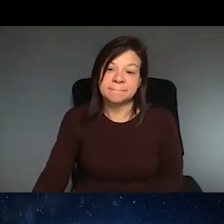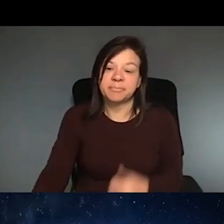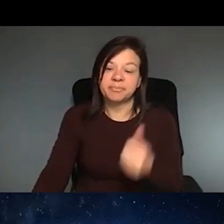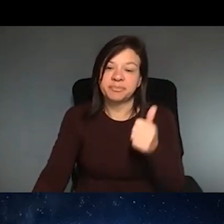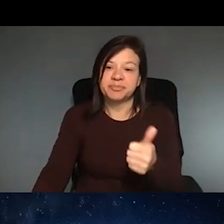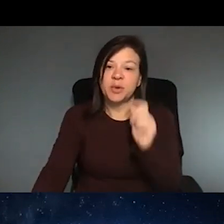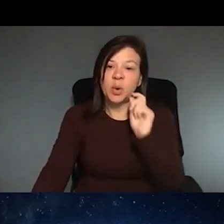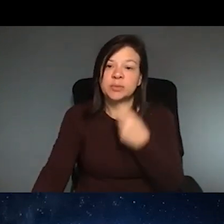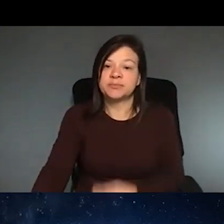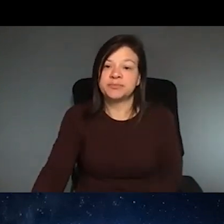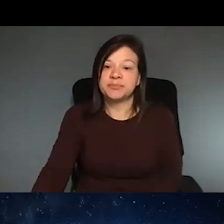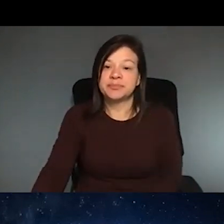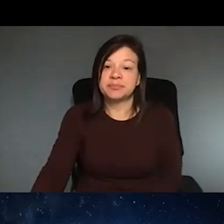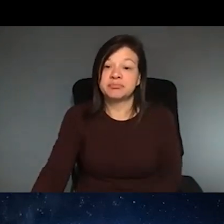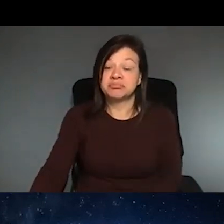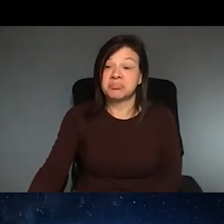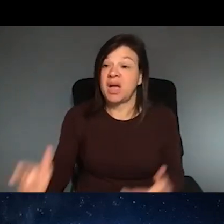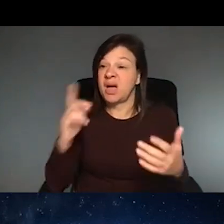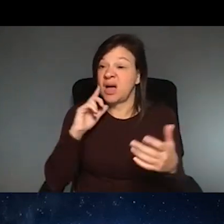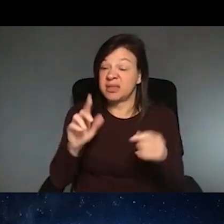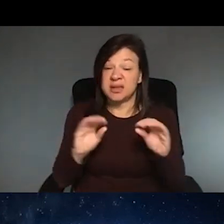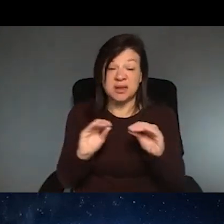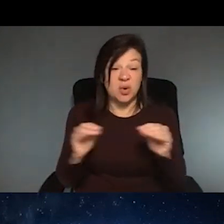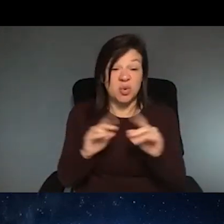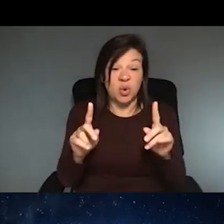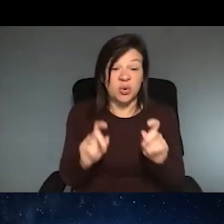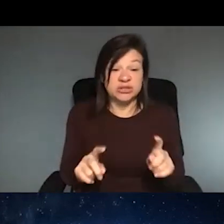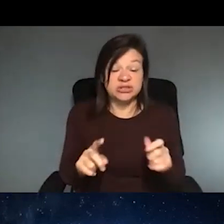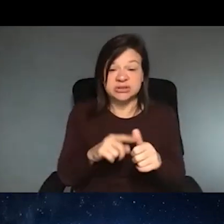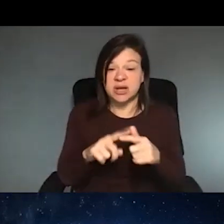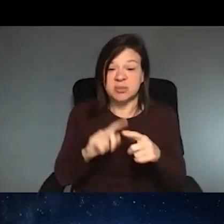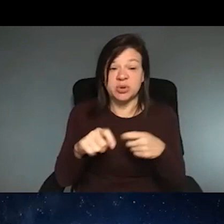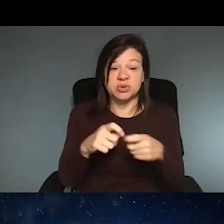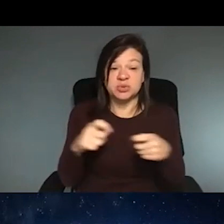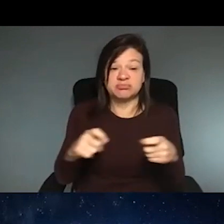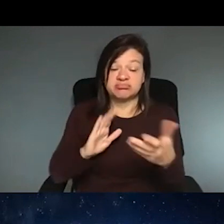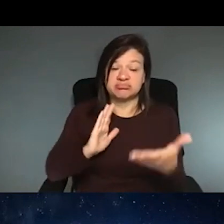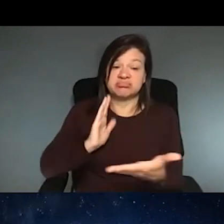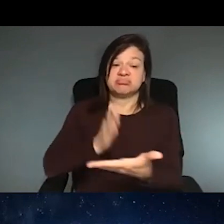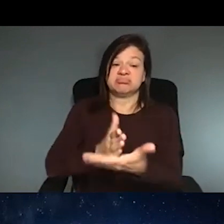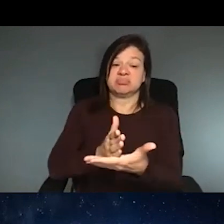IF THERE ARE NO MORE QUESTIONS I THINK I'M GOING TO GO AHEAD AND STOP THIS SHOW.